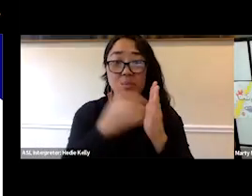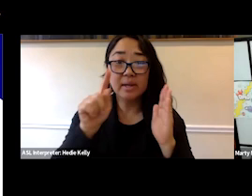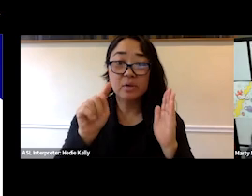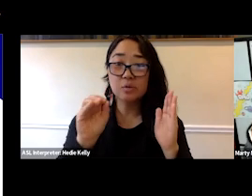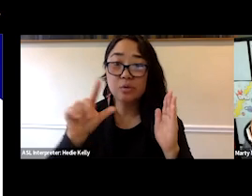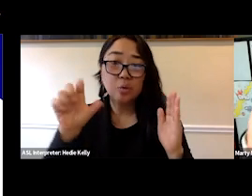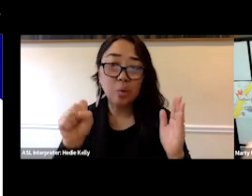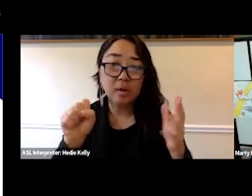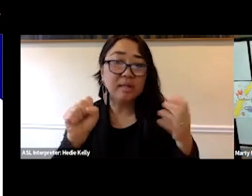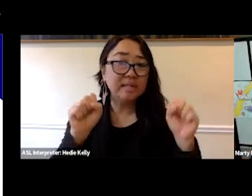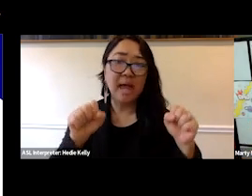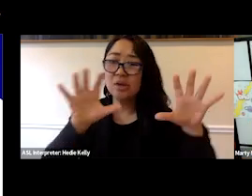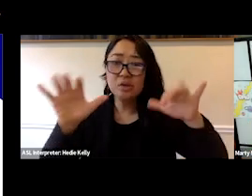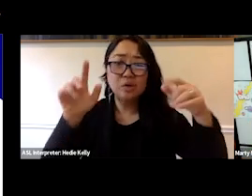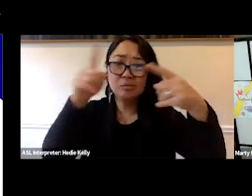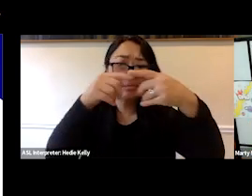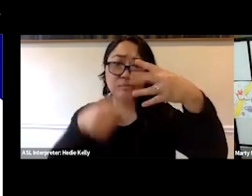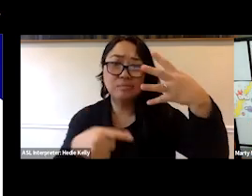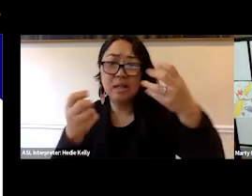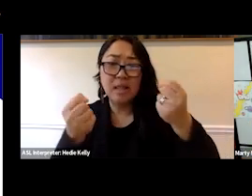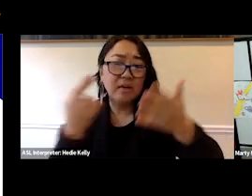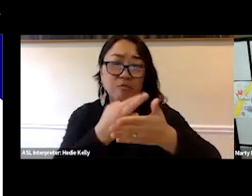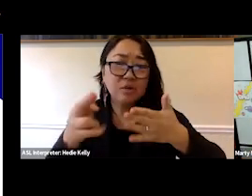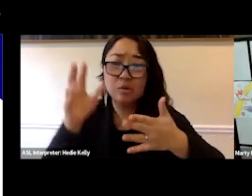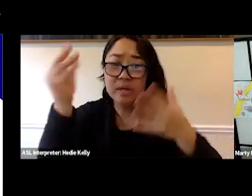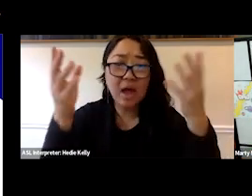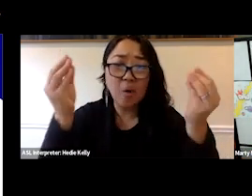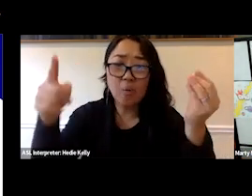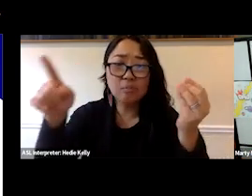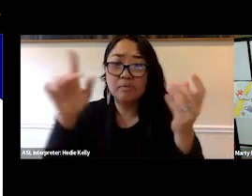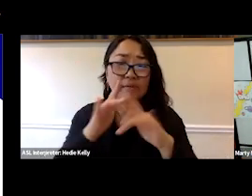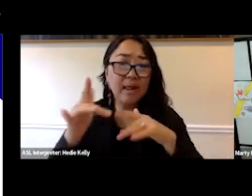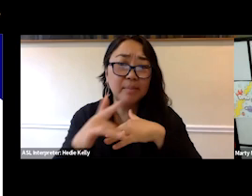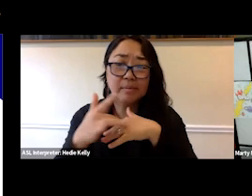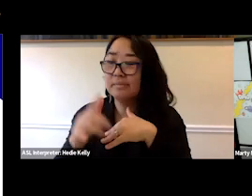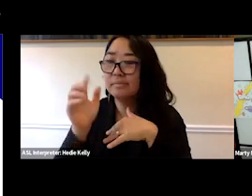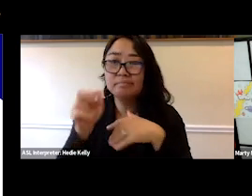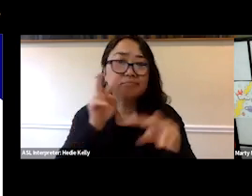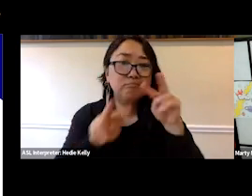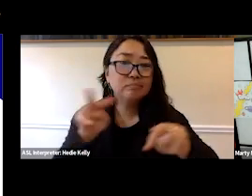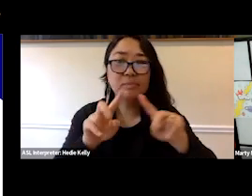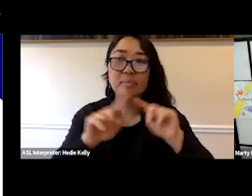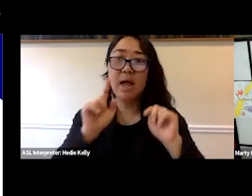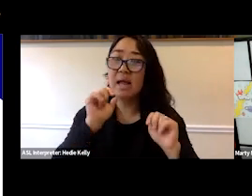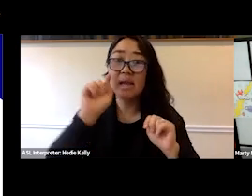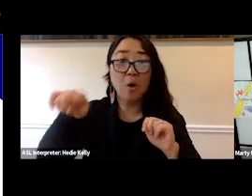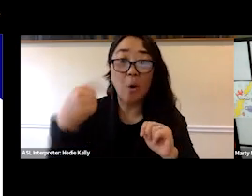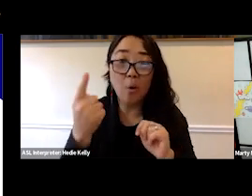there on the web, there's lots of resources. It's not just about one thing or the other.